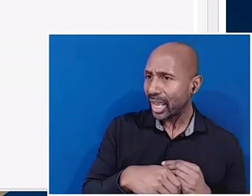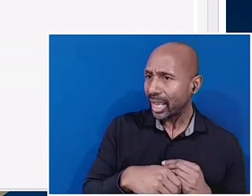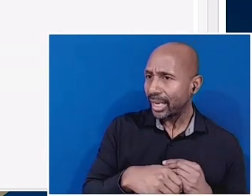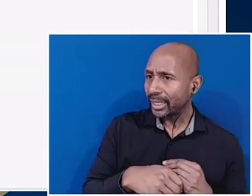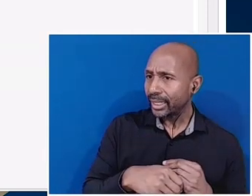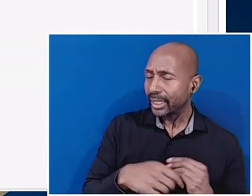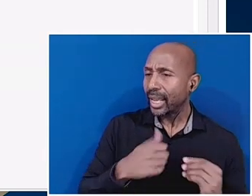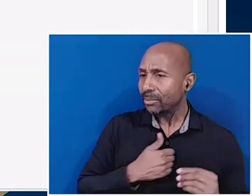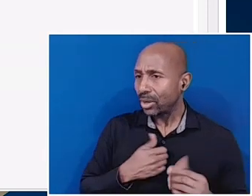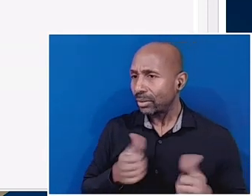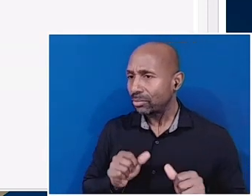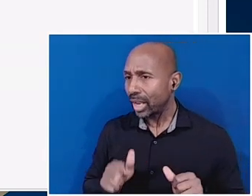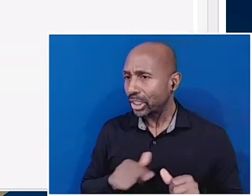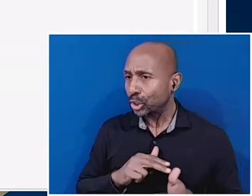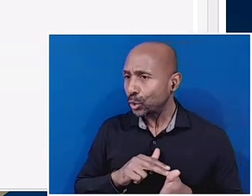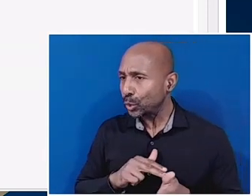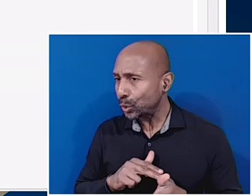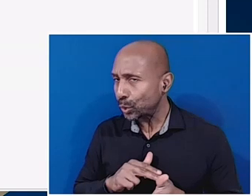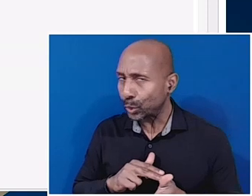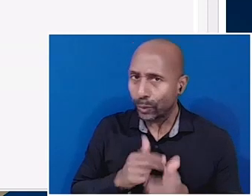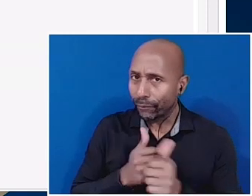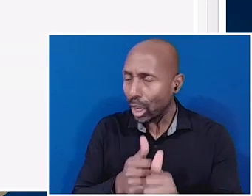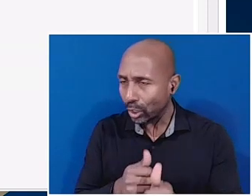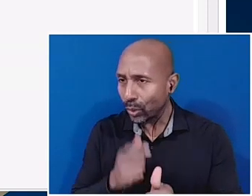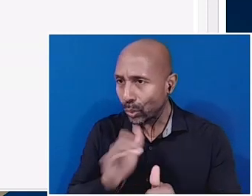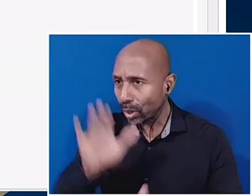keep pulse of. Oh, you're muted right now Robyn by the way.